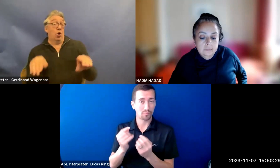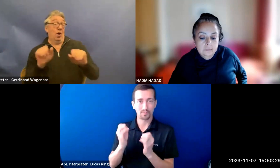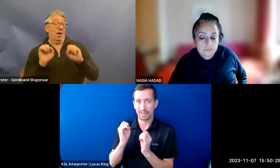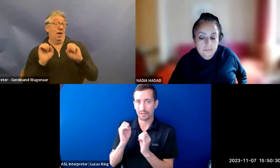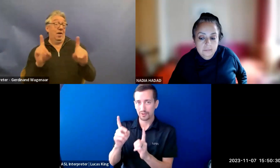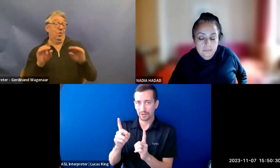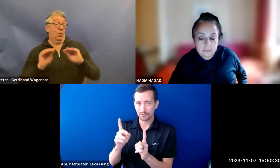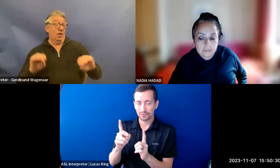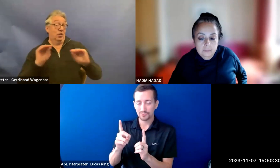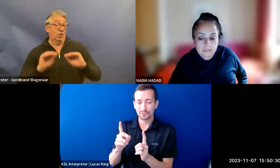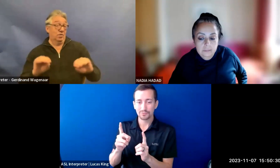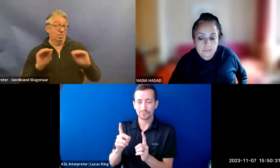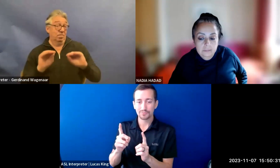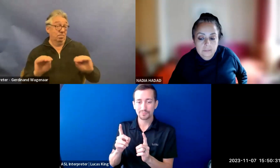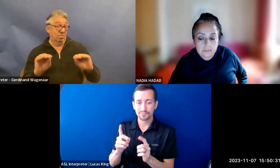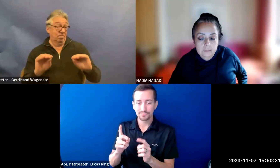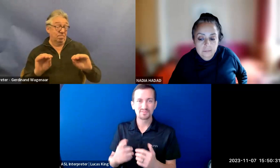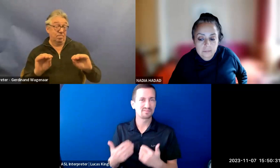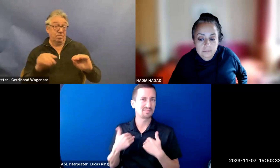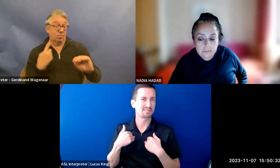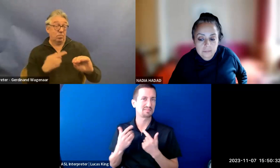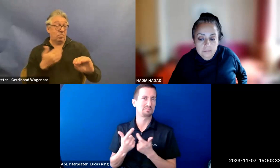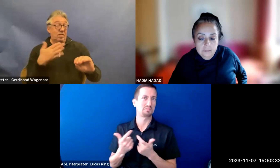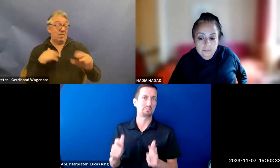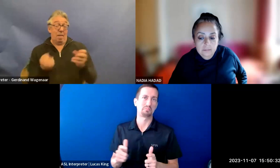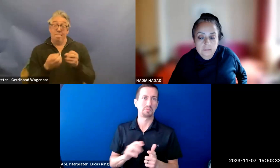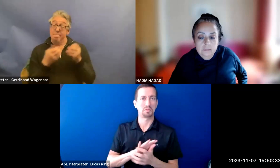We have a big package of support for education.